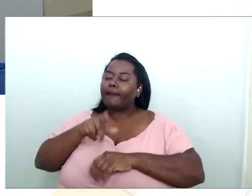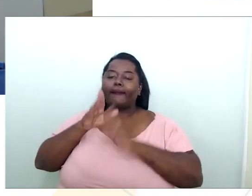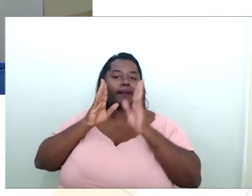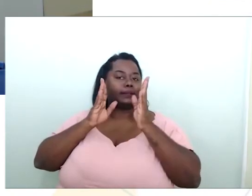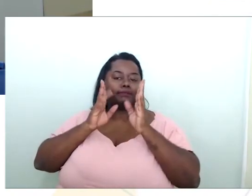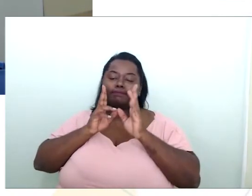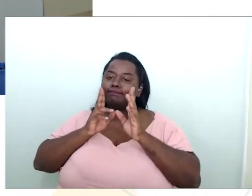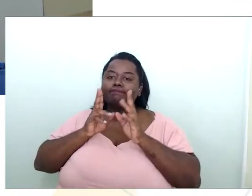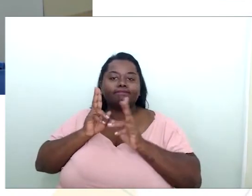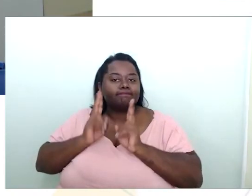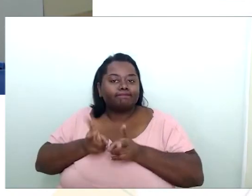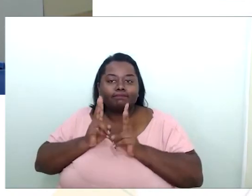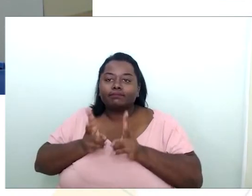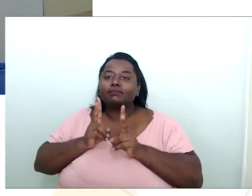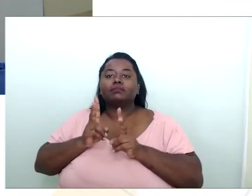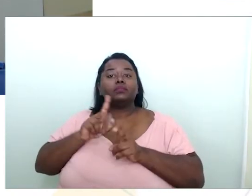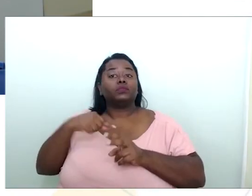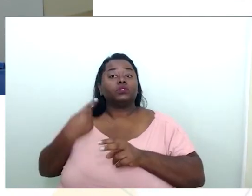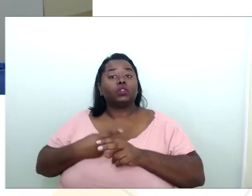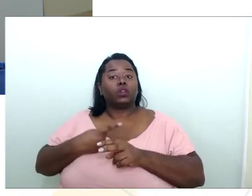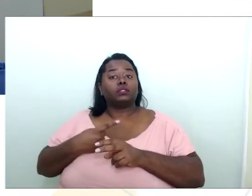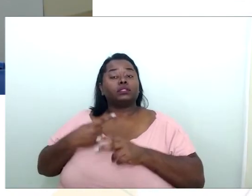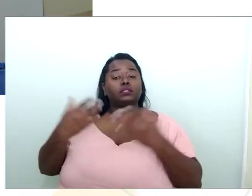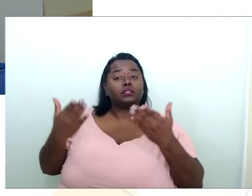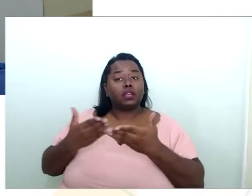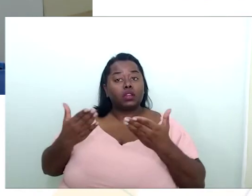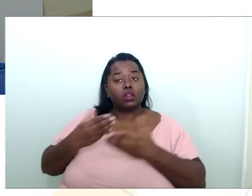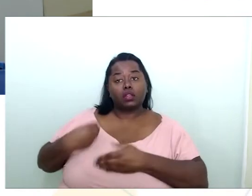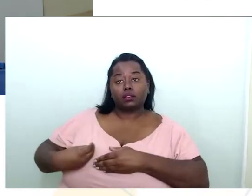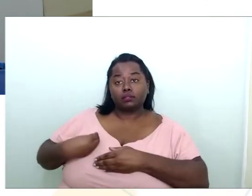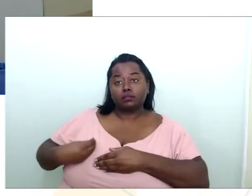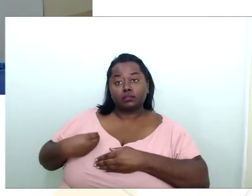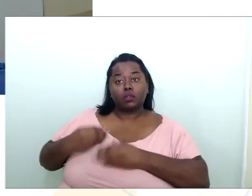scale we are gonna get better so I introduced a term called remote